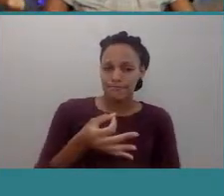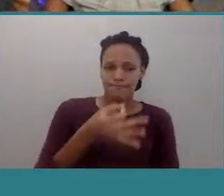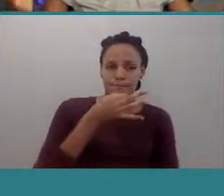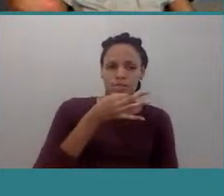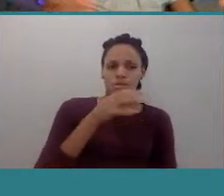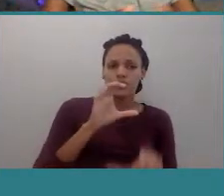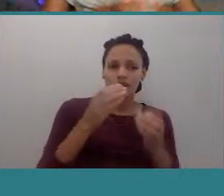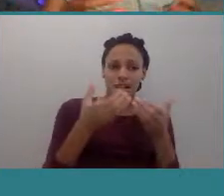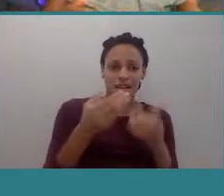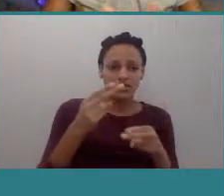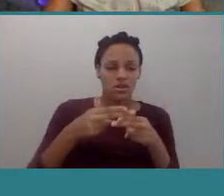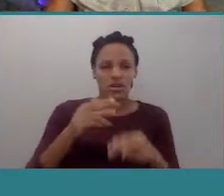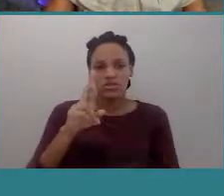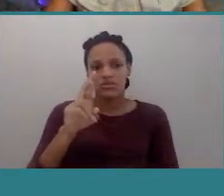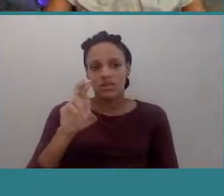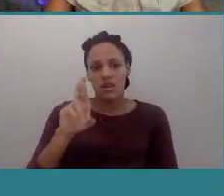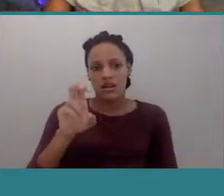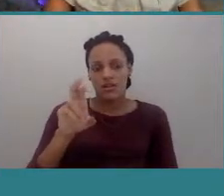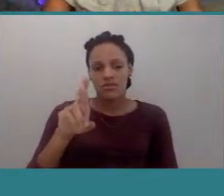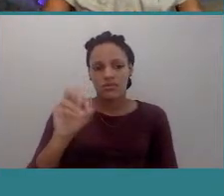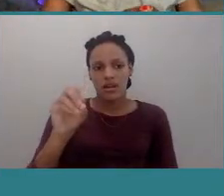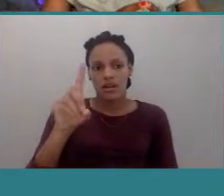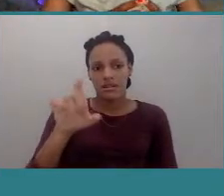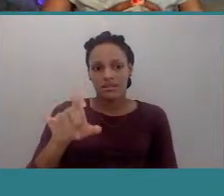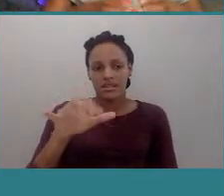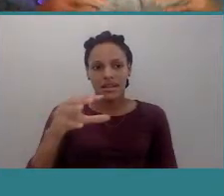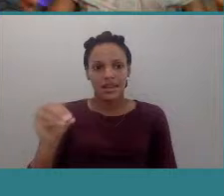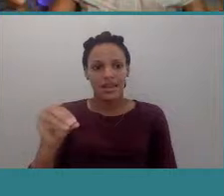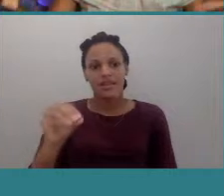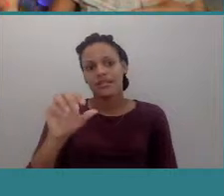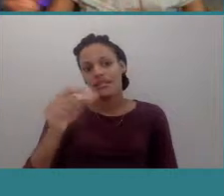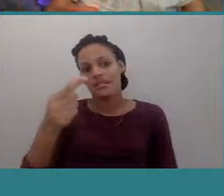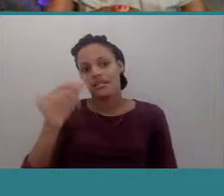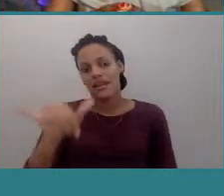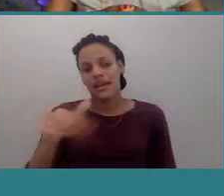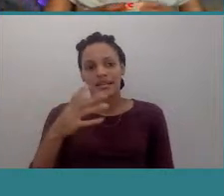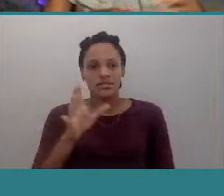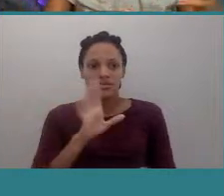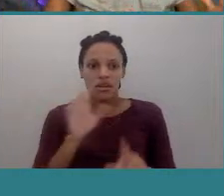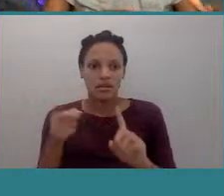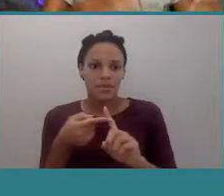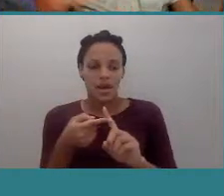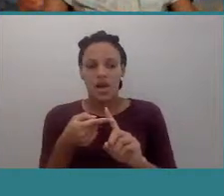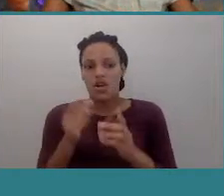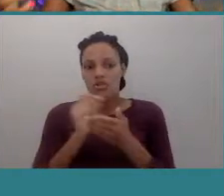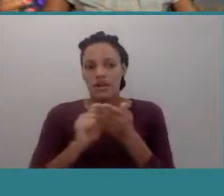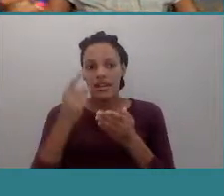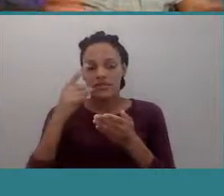Something we published, we do a big launch and 30 days we are onto something else. You have to keep reminding people.